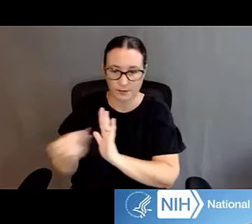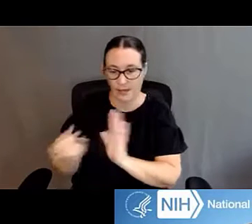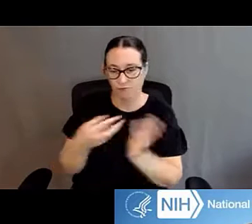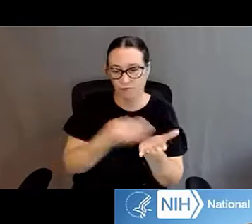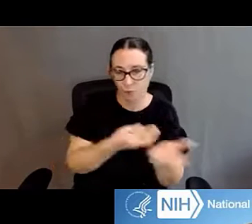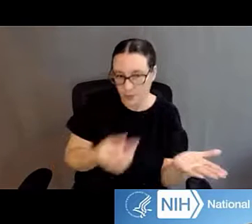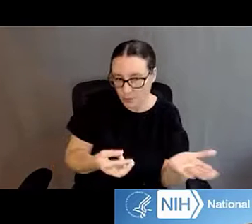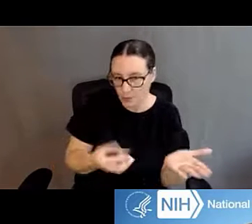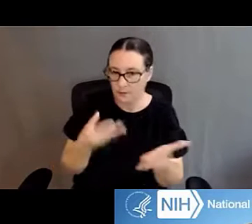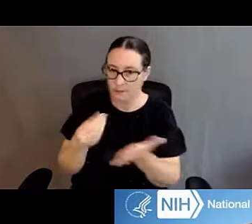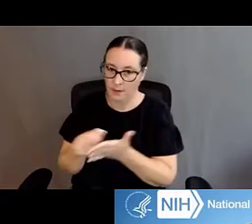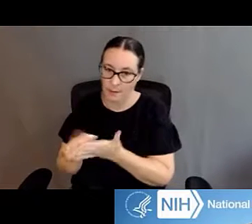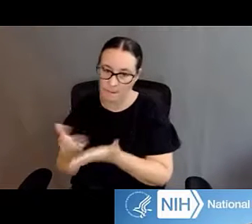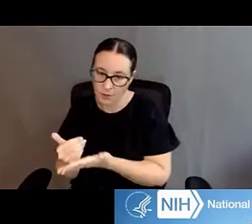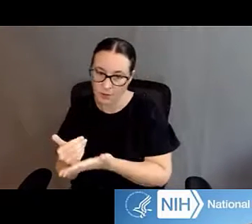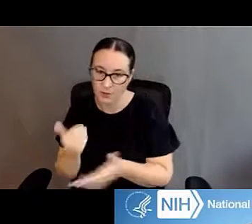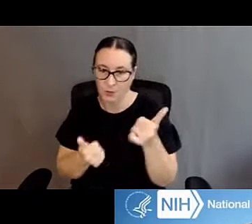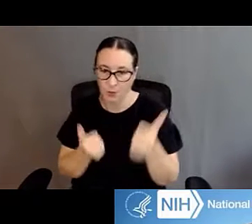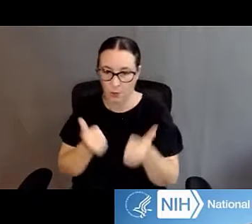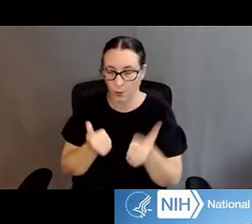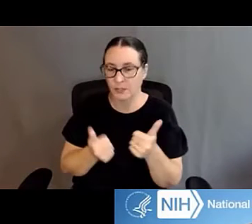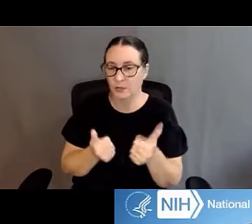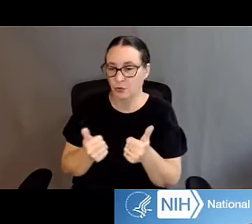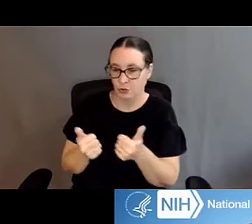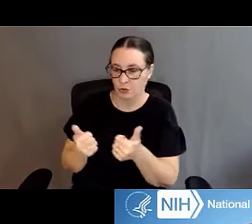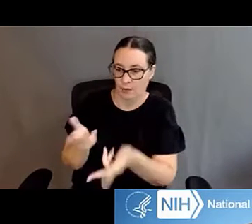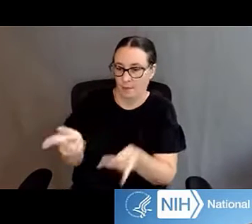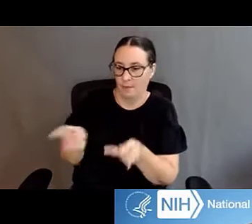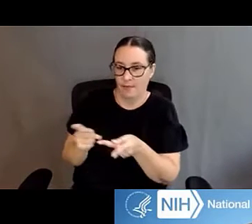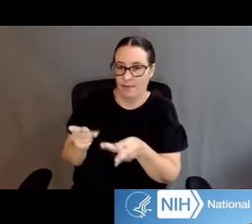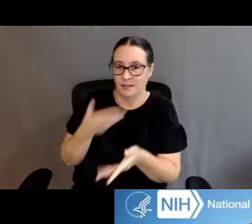which combination repositories make sense given the scope of the project.